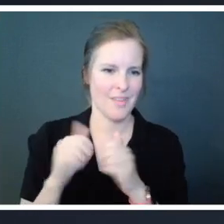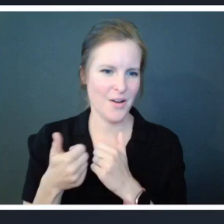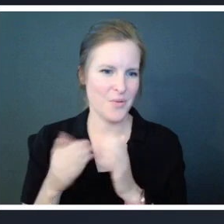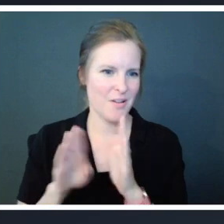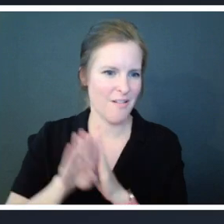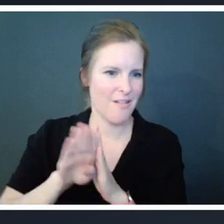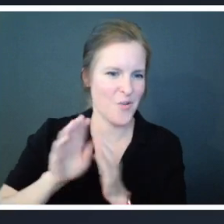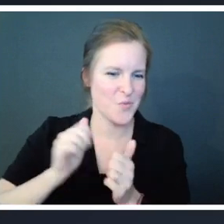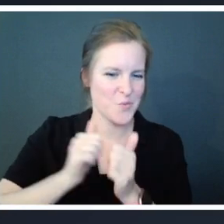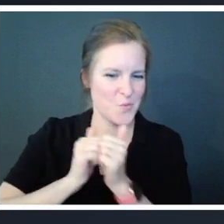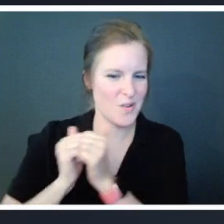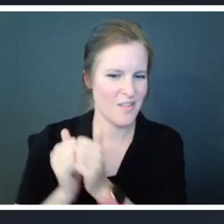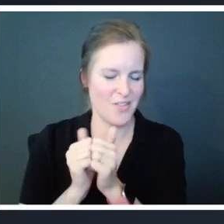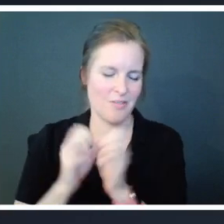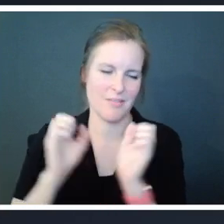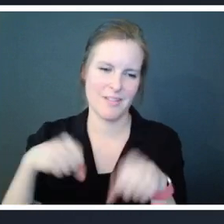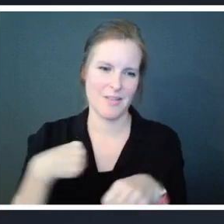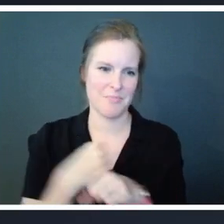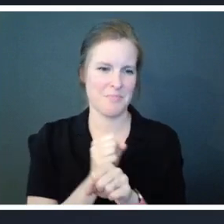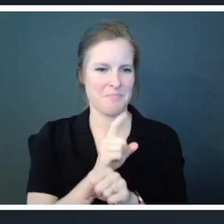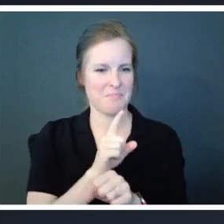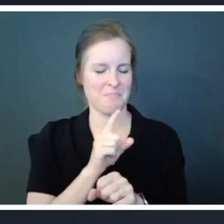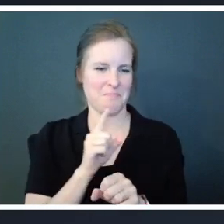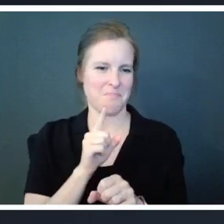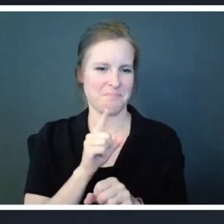resonance of this type of learning. Maureen Leary: